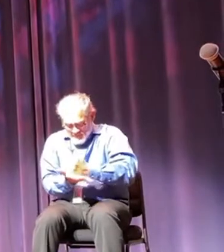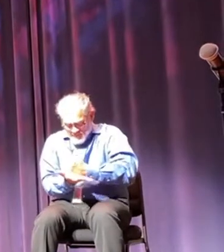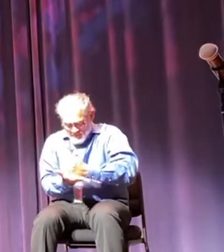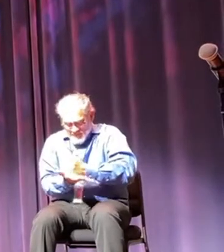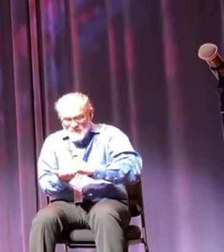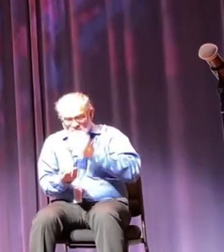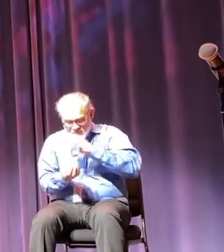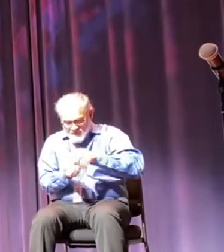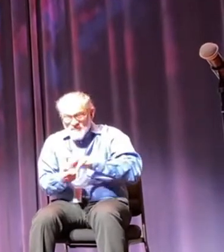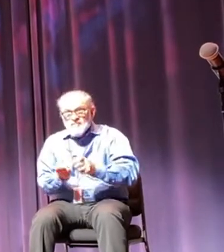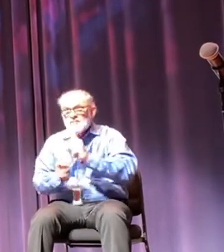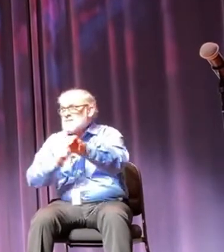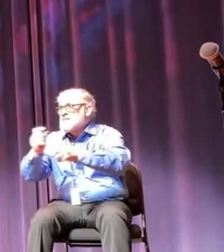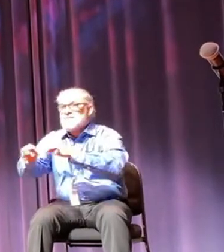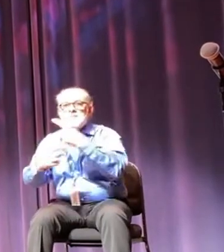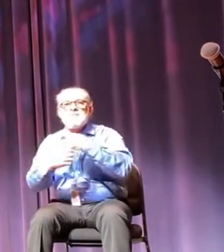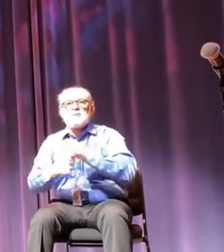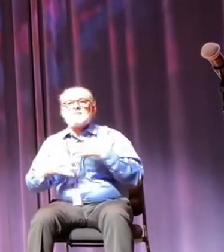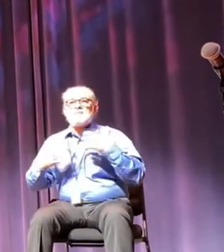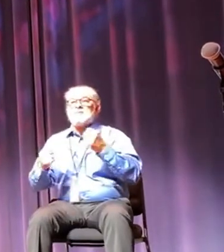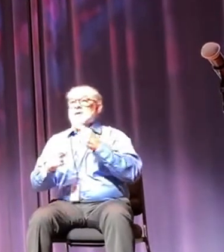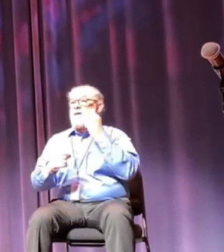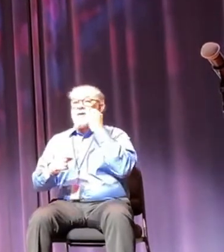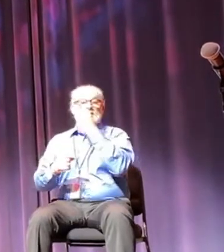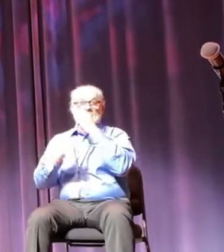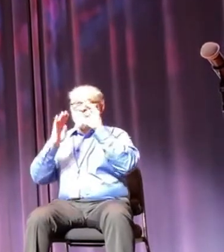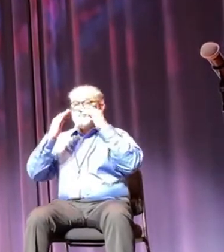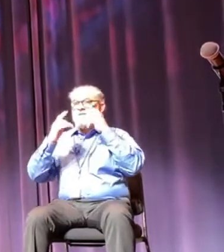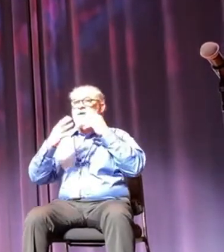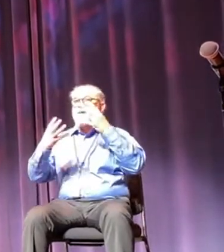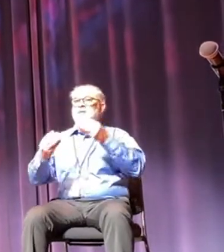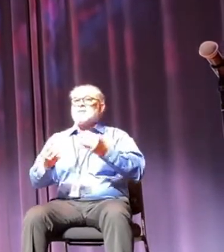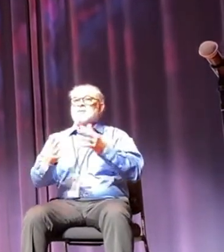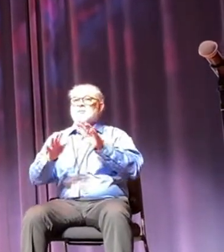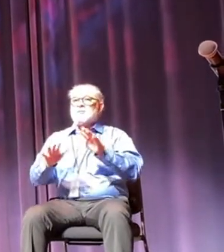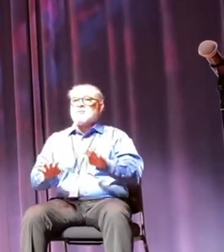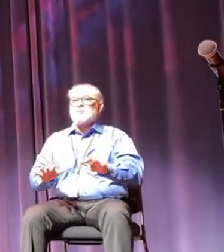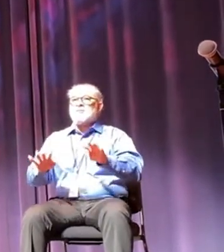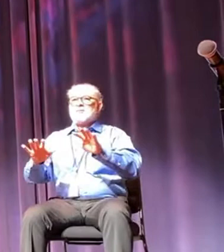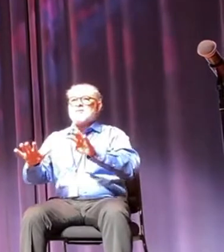Steam of lotus root caress eyelids to ease the weight of witness.